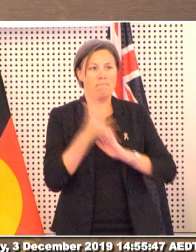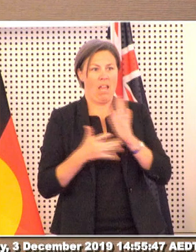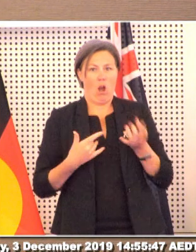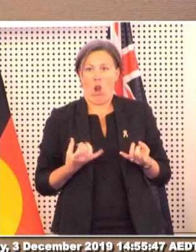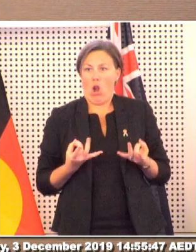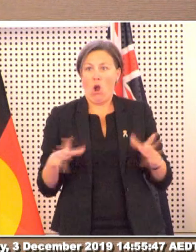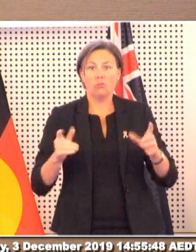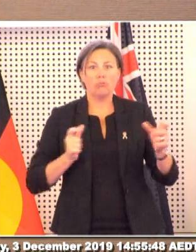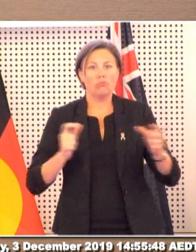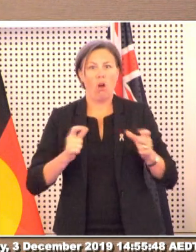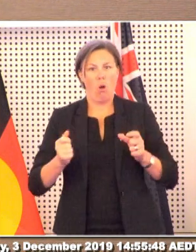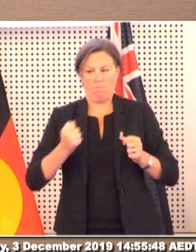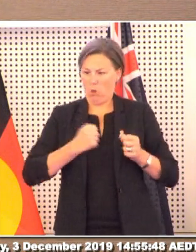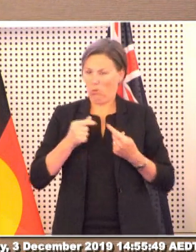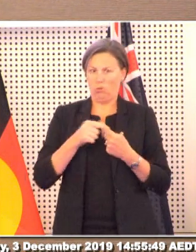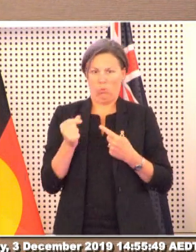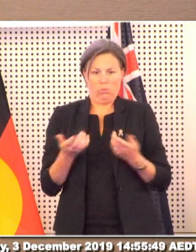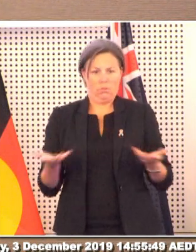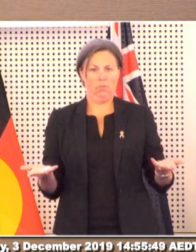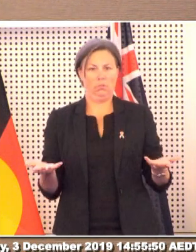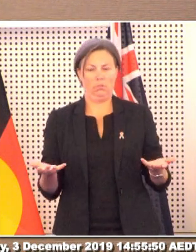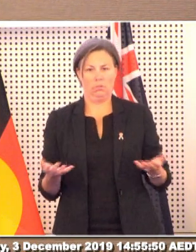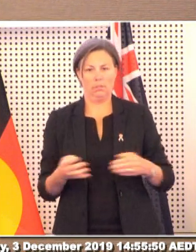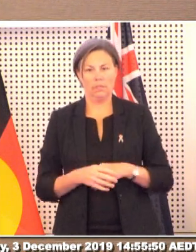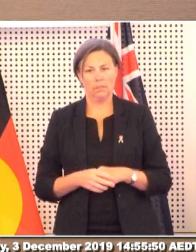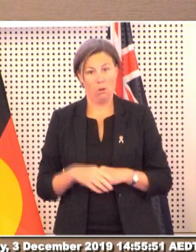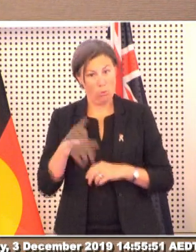We certainly say there should be genuine person-centred planning.